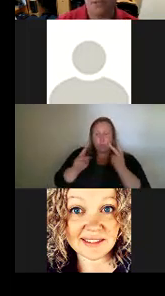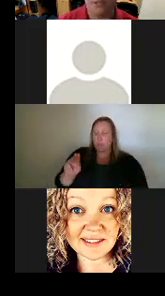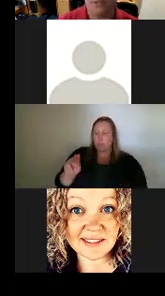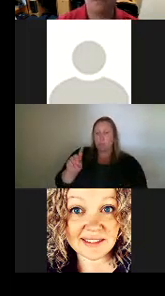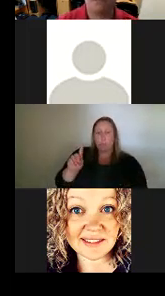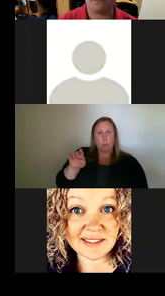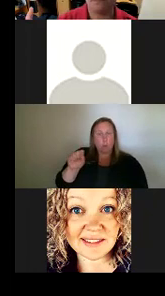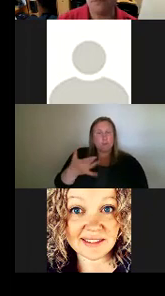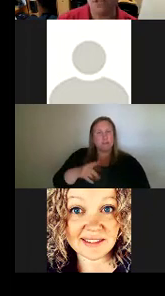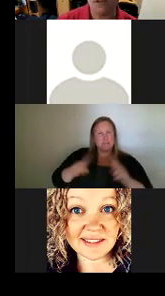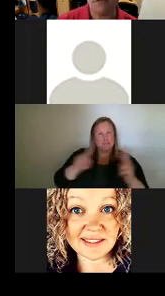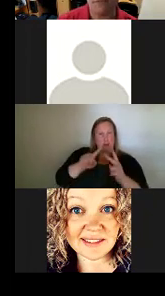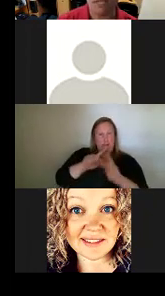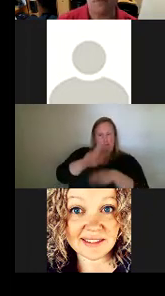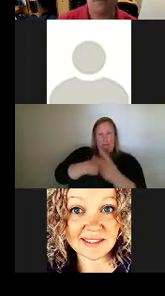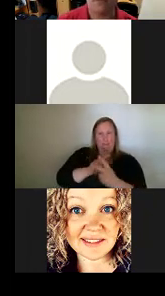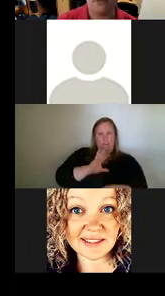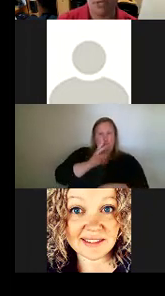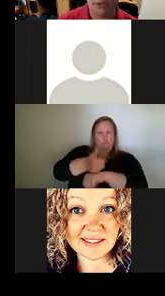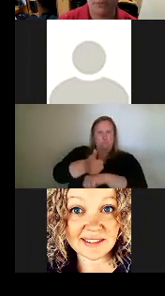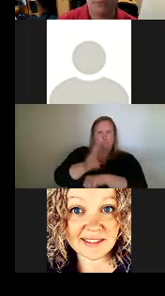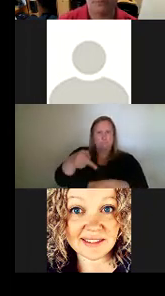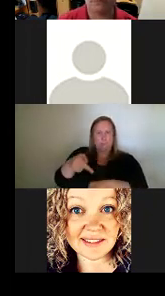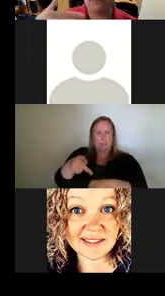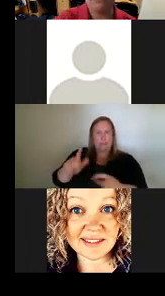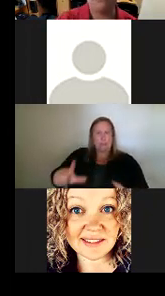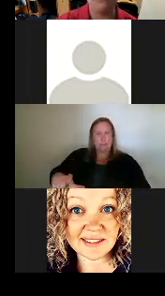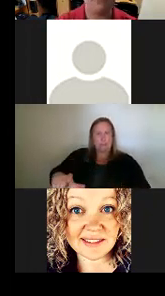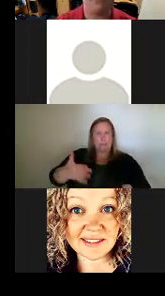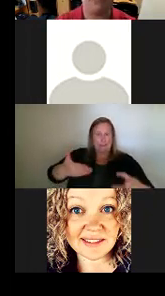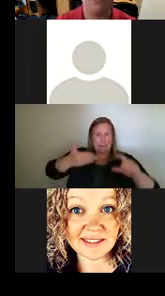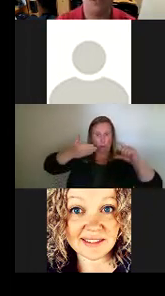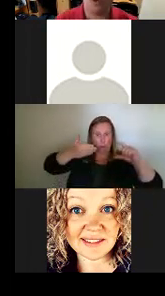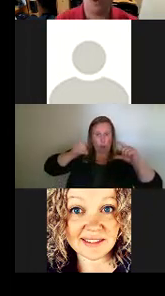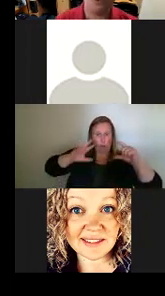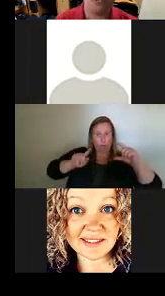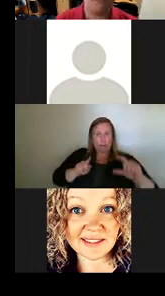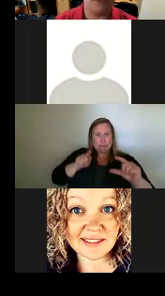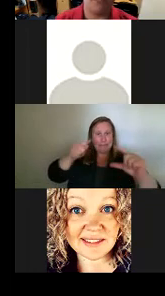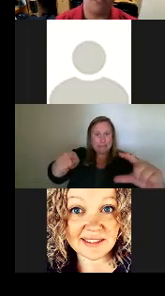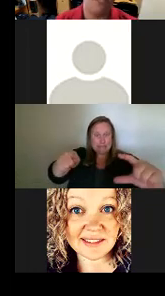OF BEING ABLE TO VIEW NEAR, FEW DISTANCE, OR ALSO SELF-VIEWING.